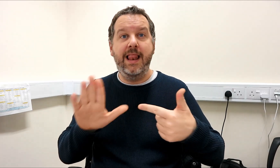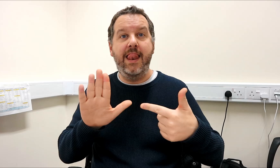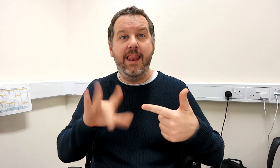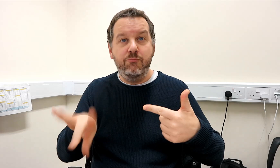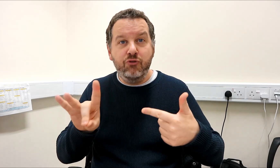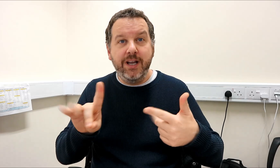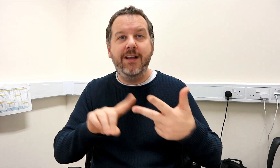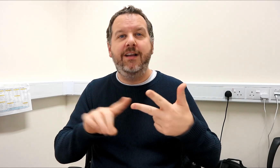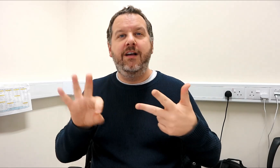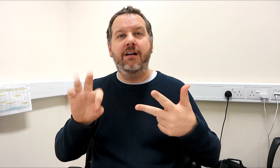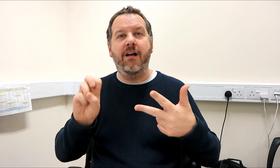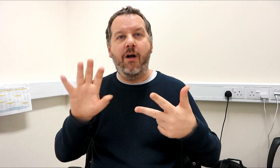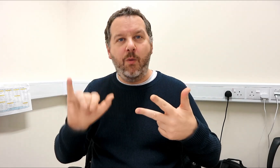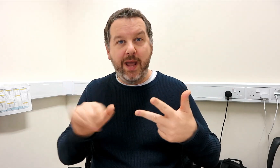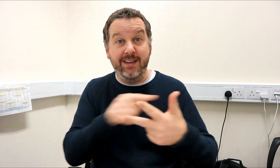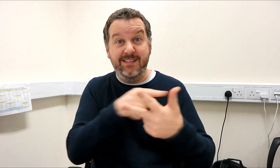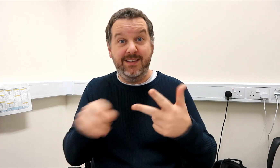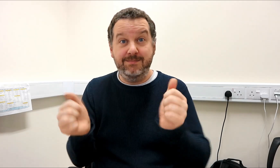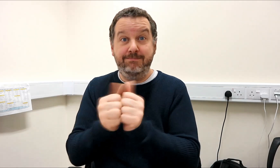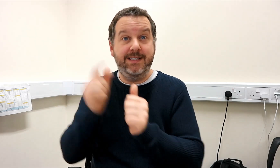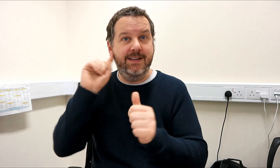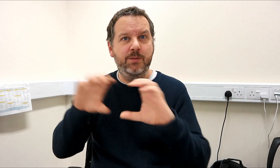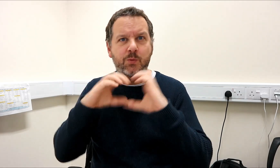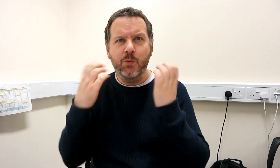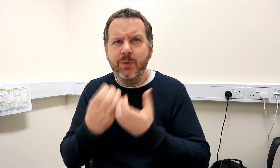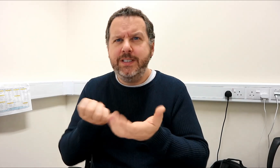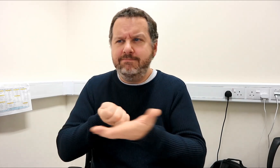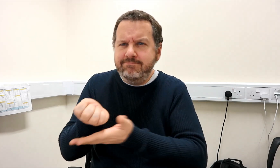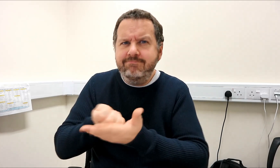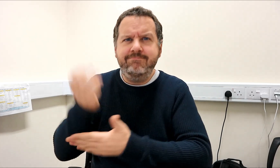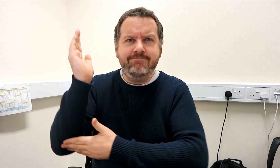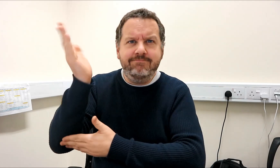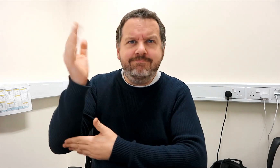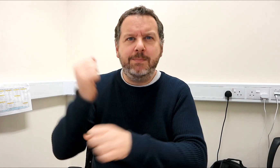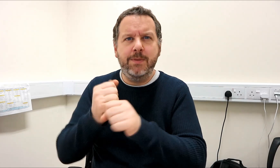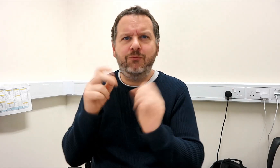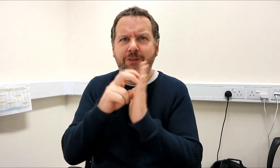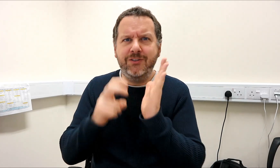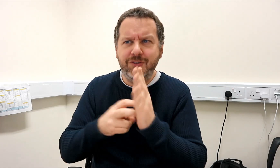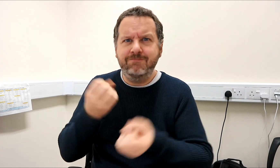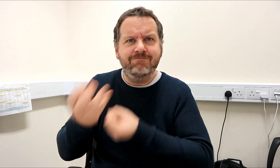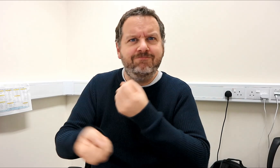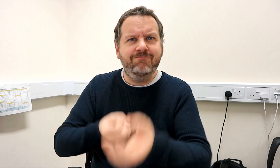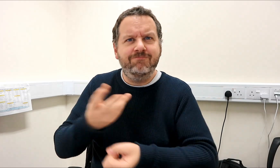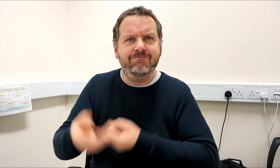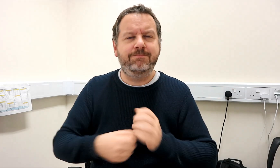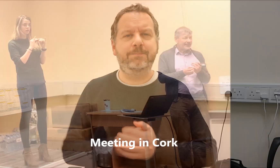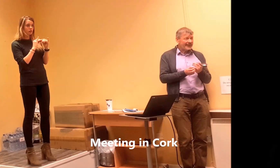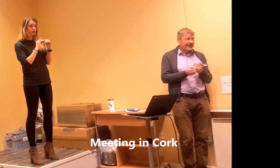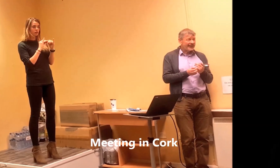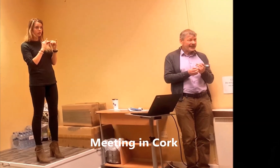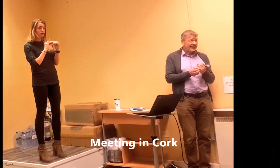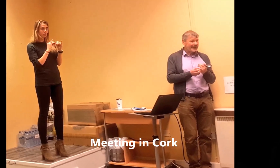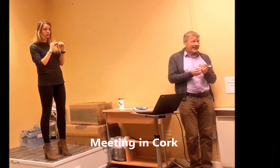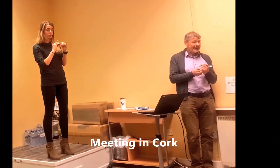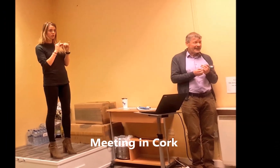in Cork, Limerick and Galway, where we described the plans for the Register.